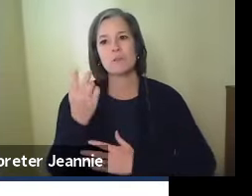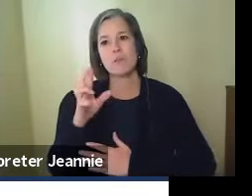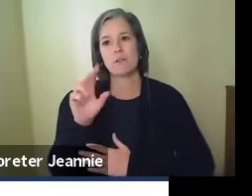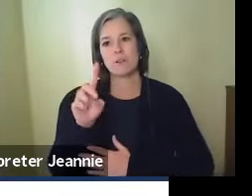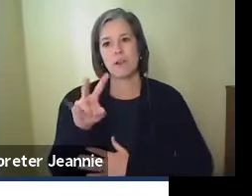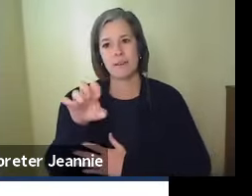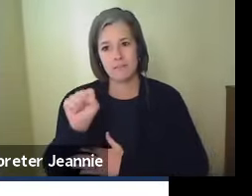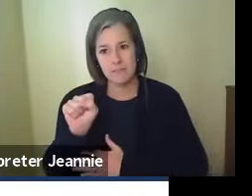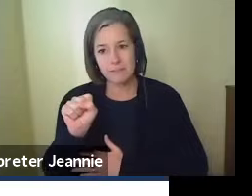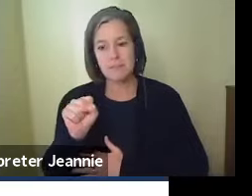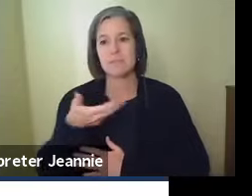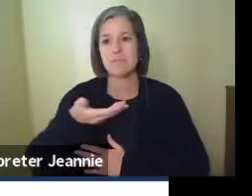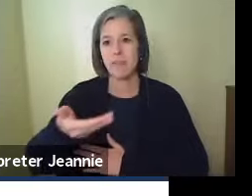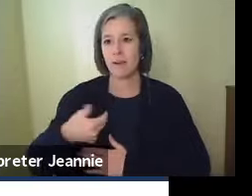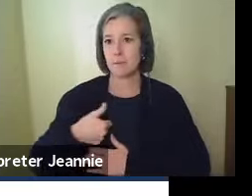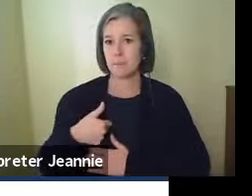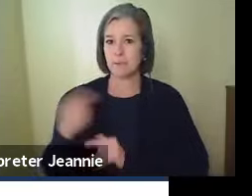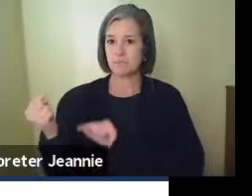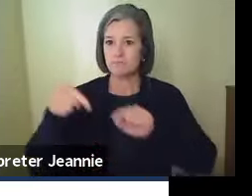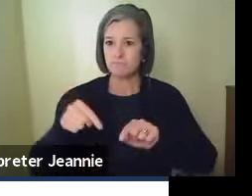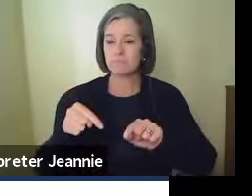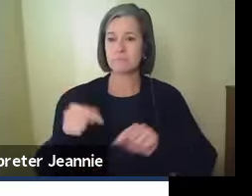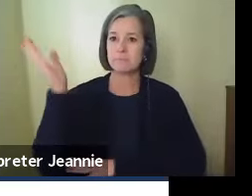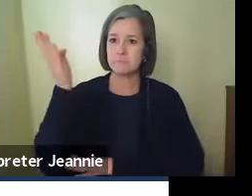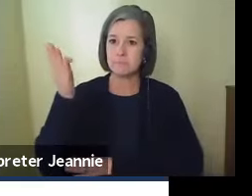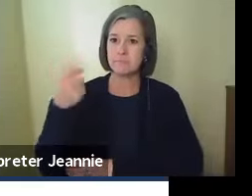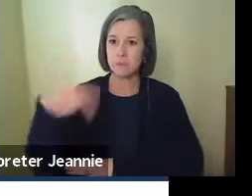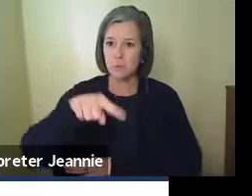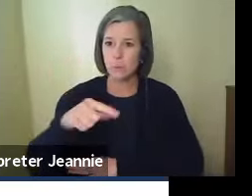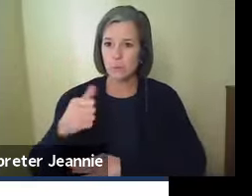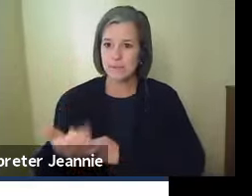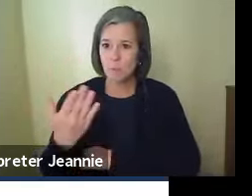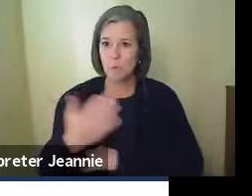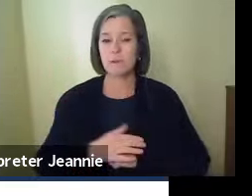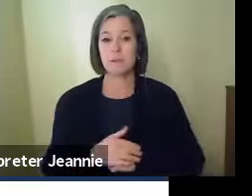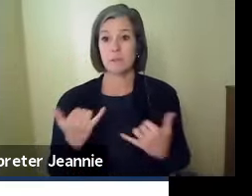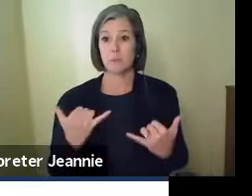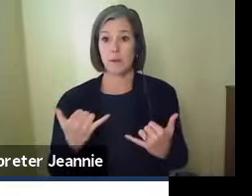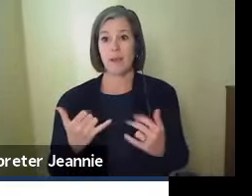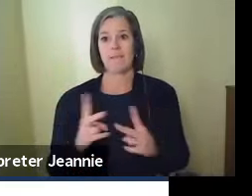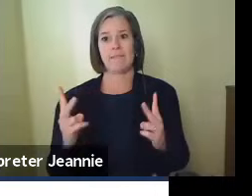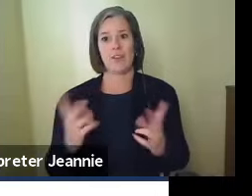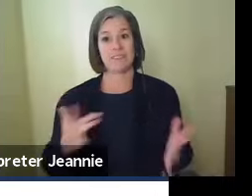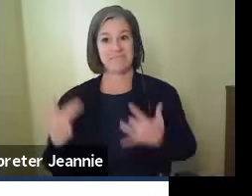for inviting me to speak to you all this morning. Today is a very exciting day in